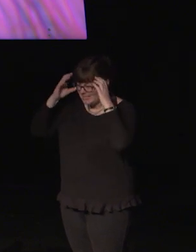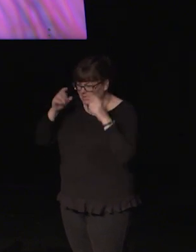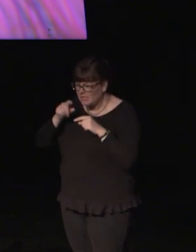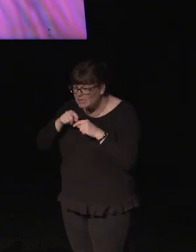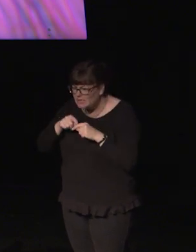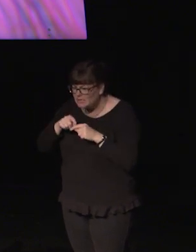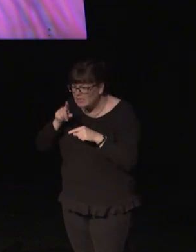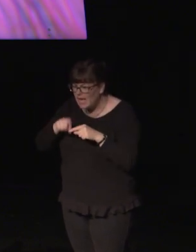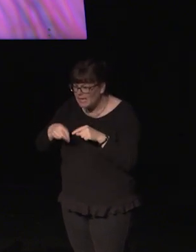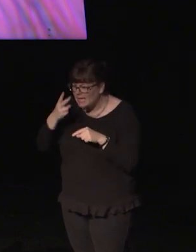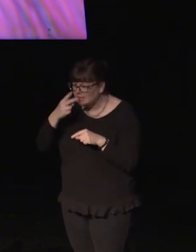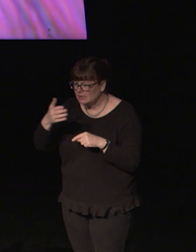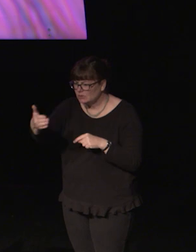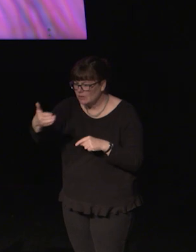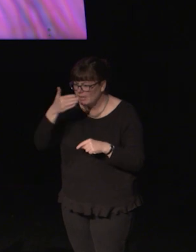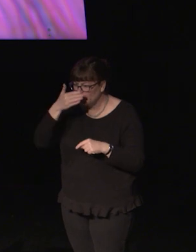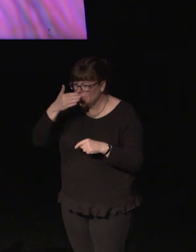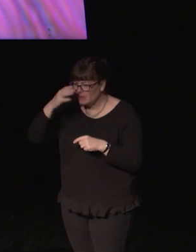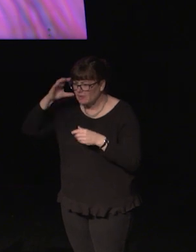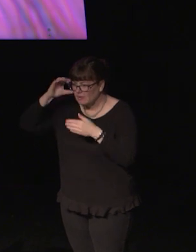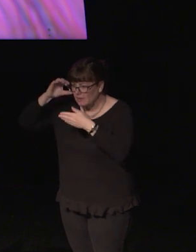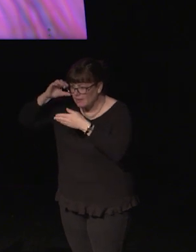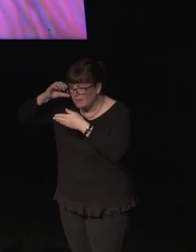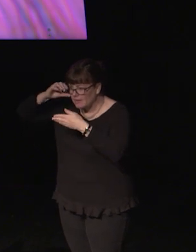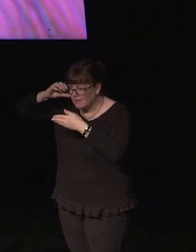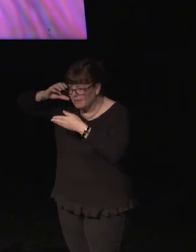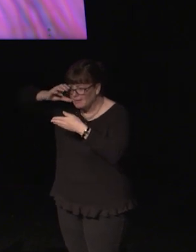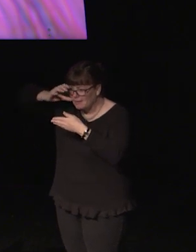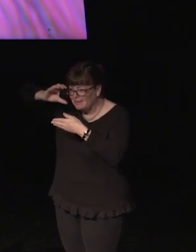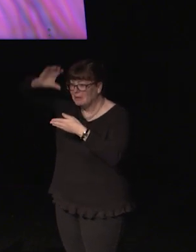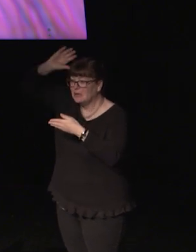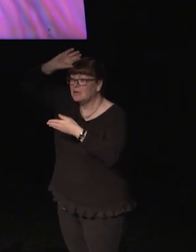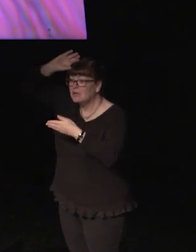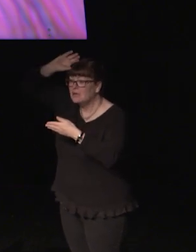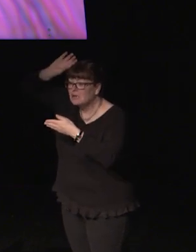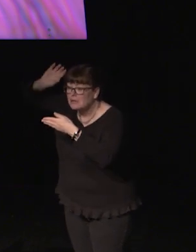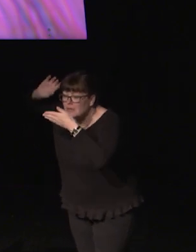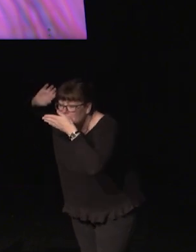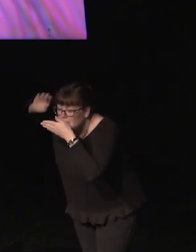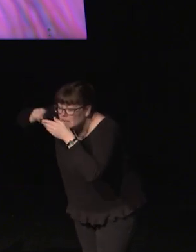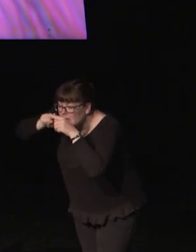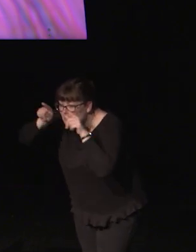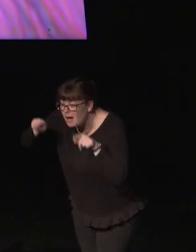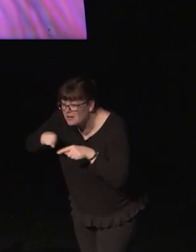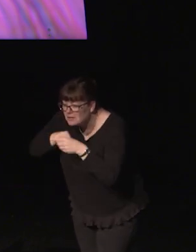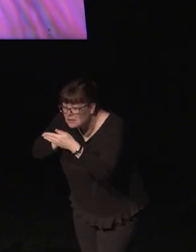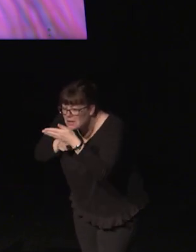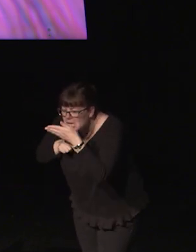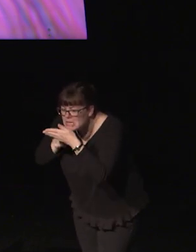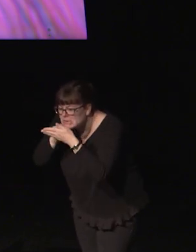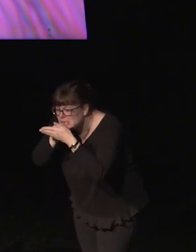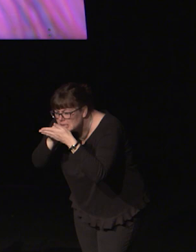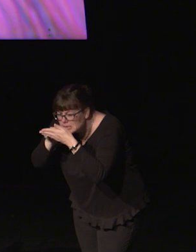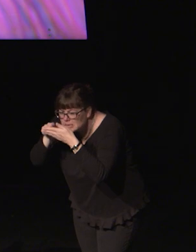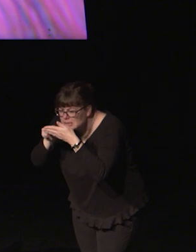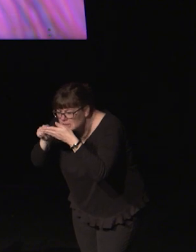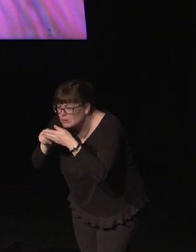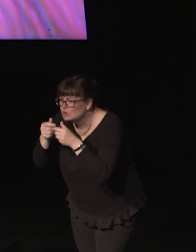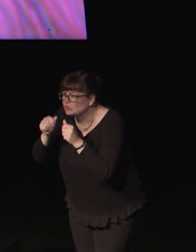I can kind of lift up my headset and I can kind of look at the monitor to get close to that and try to read the flat image of it.